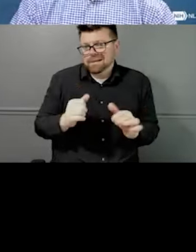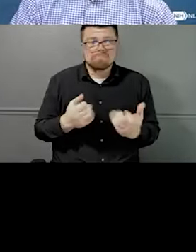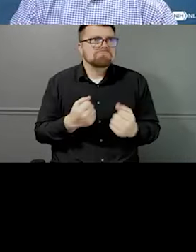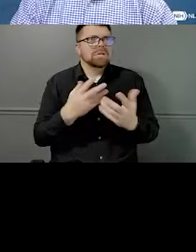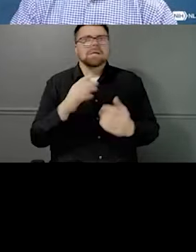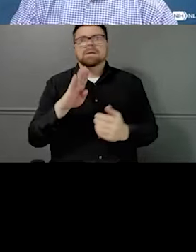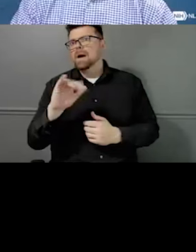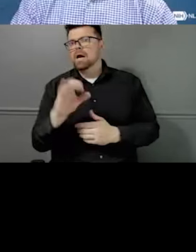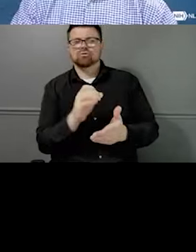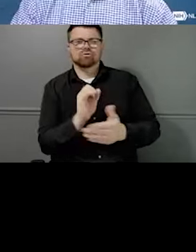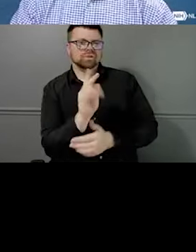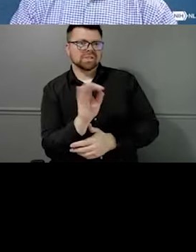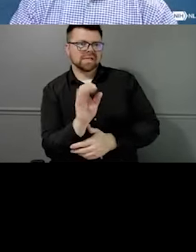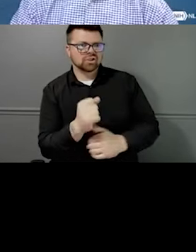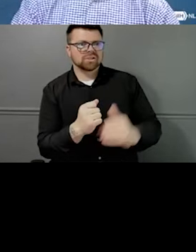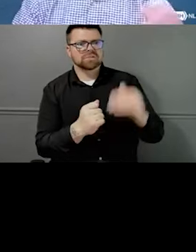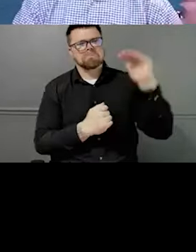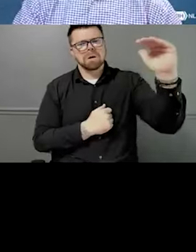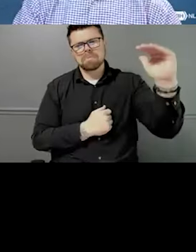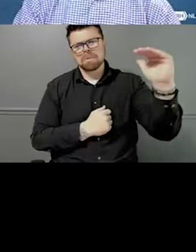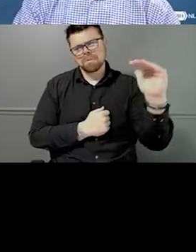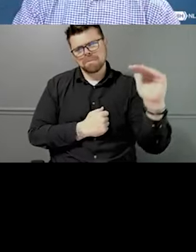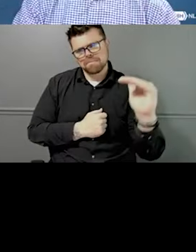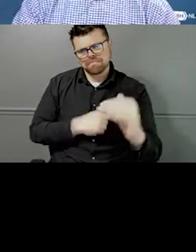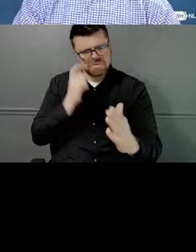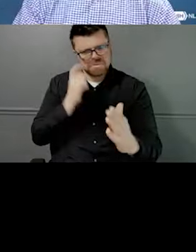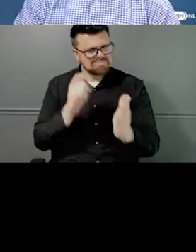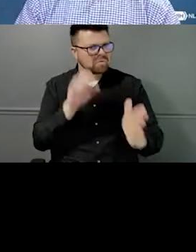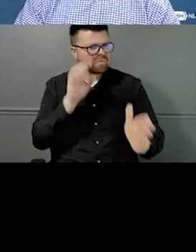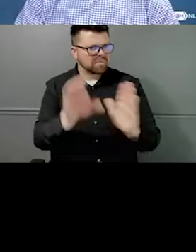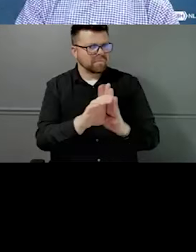We realize that some investigators might want to